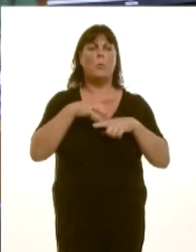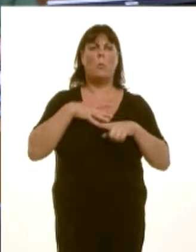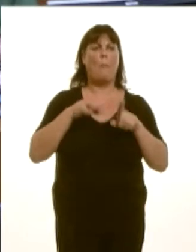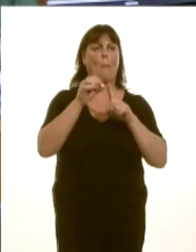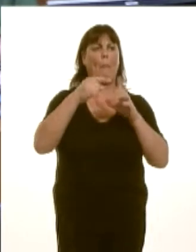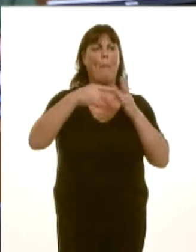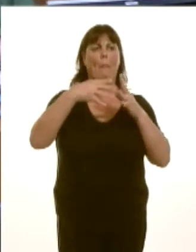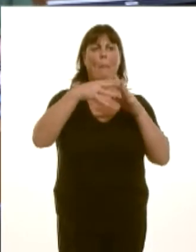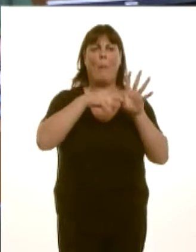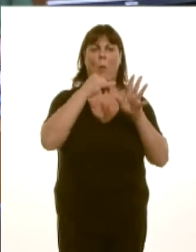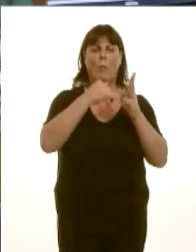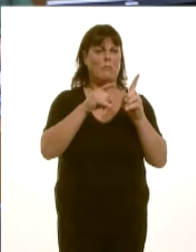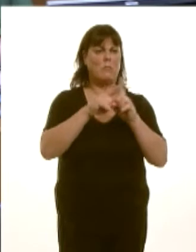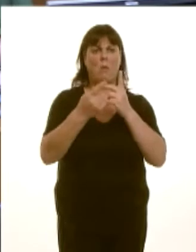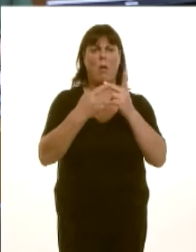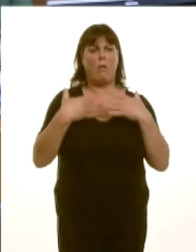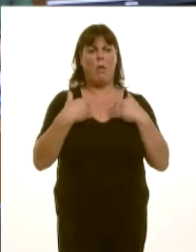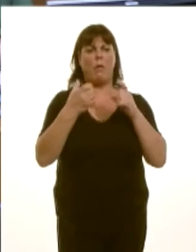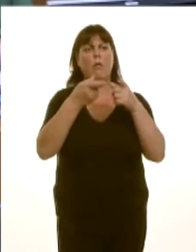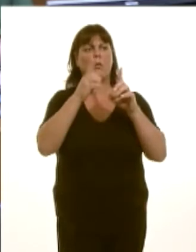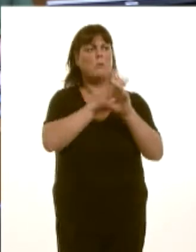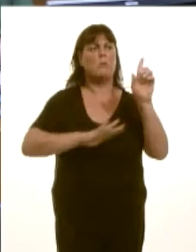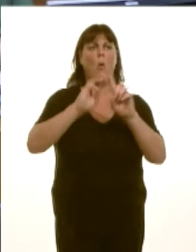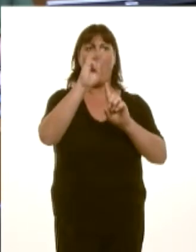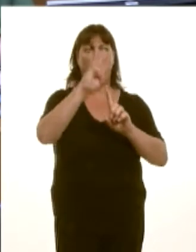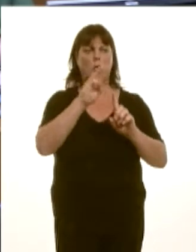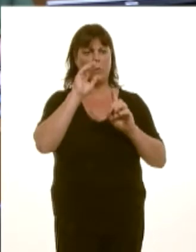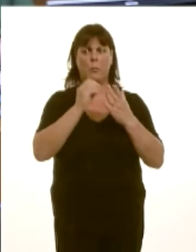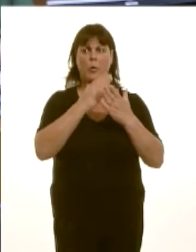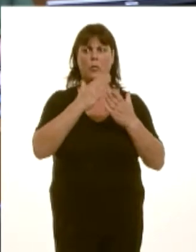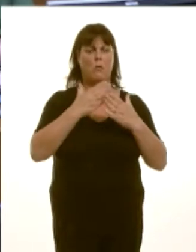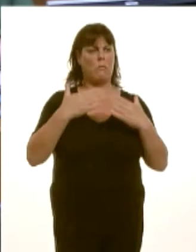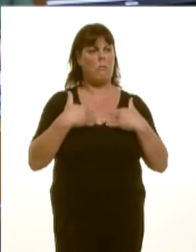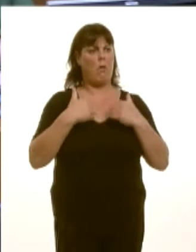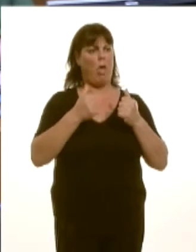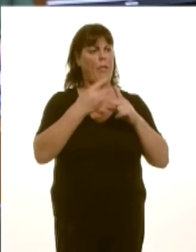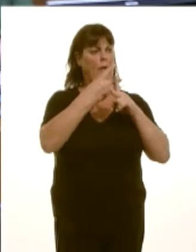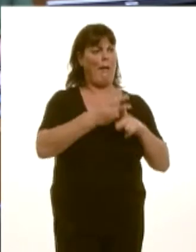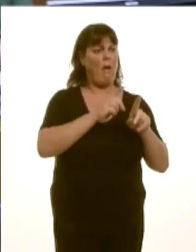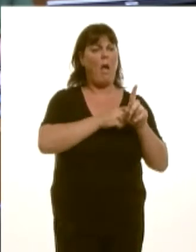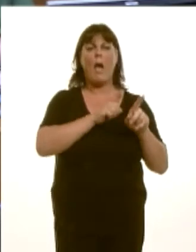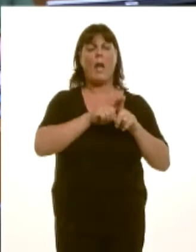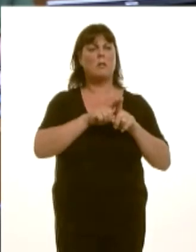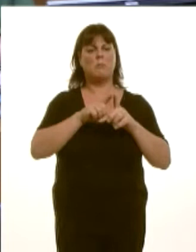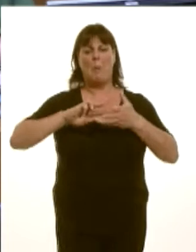local authority in Wales, to be able to deliver the service that people would expect. However, again, we know that there are issues that will need to be resolved as part of the